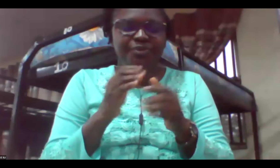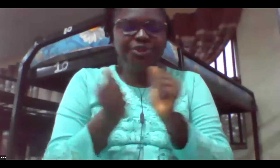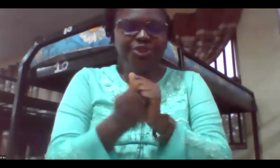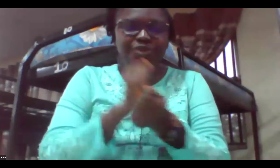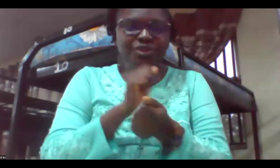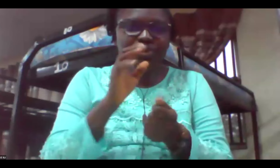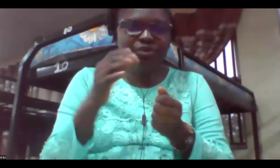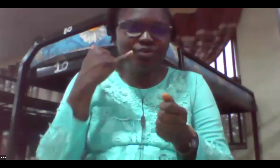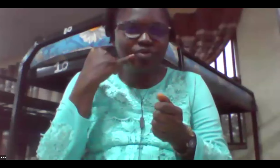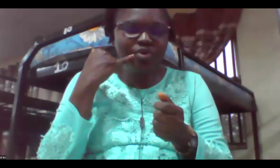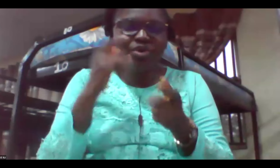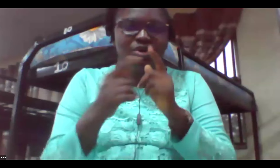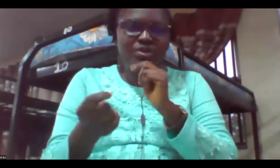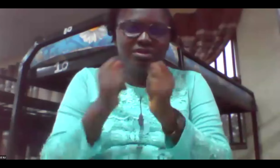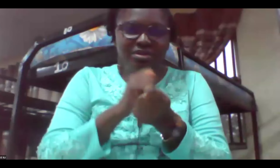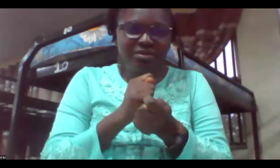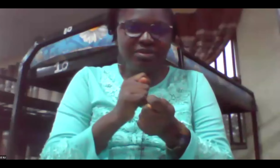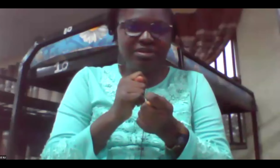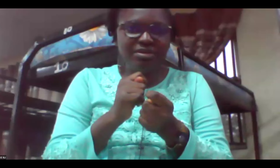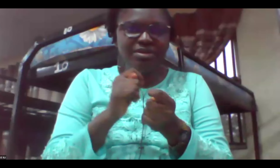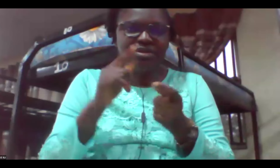to be able to translate text to speech.